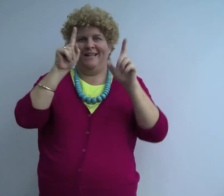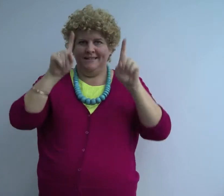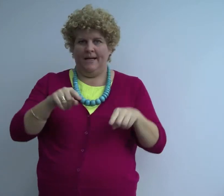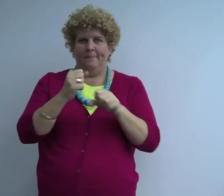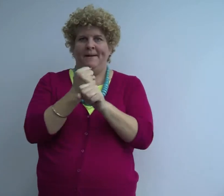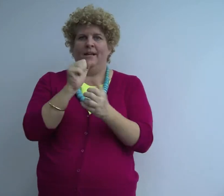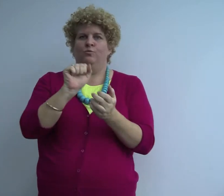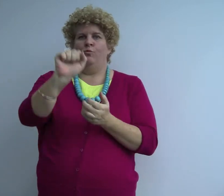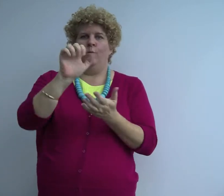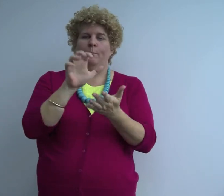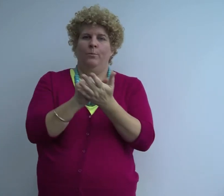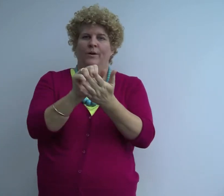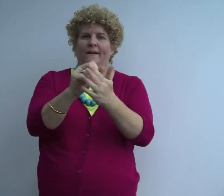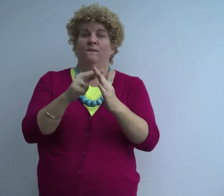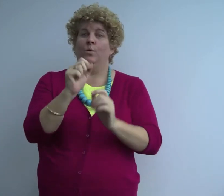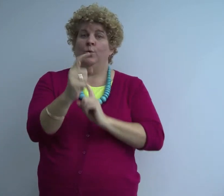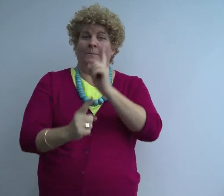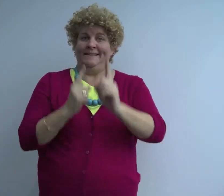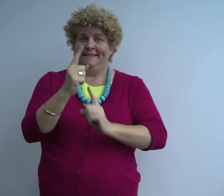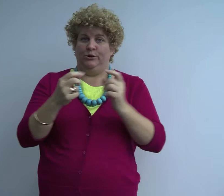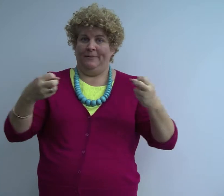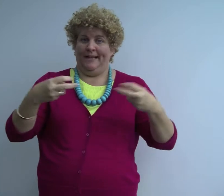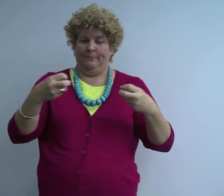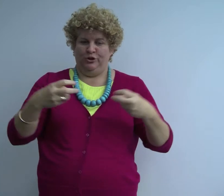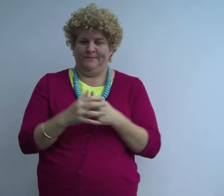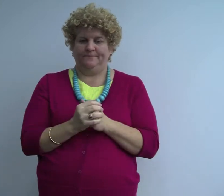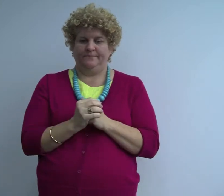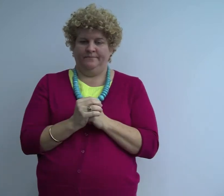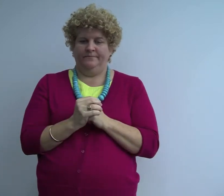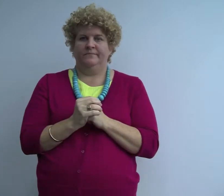that means you are ready to start making bookings for your meetings to be live captioned.